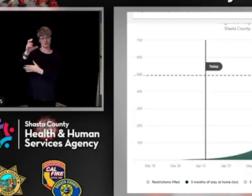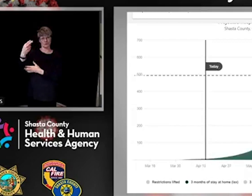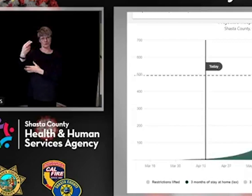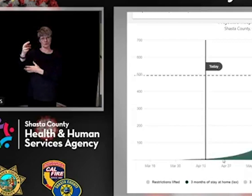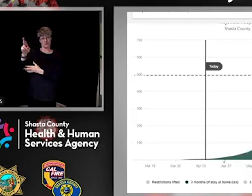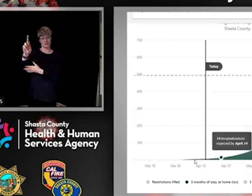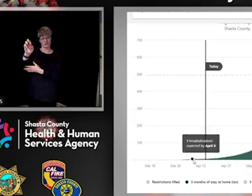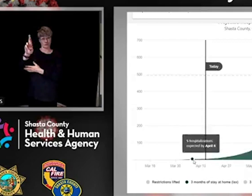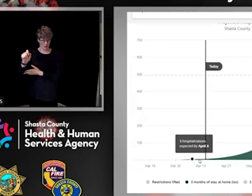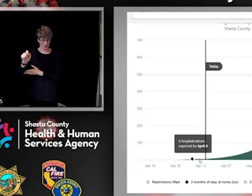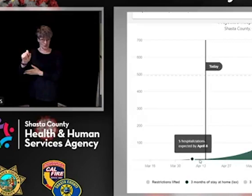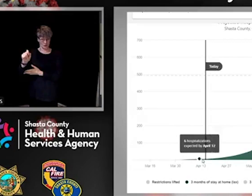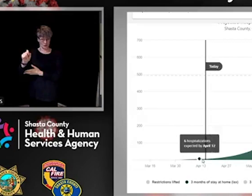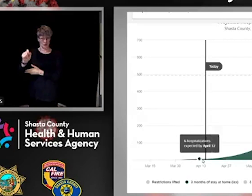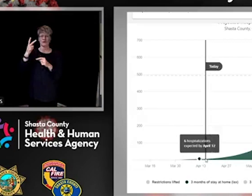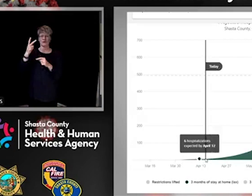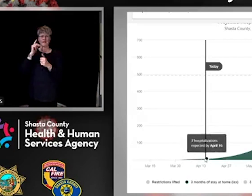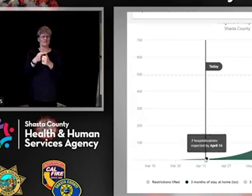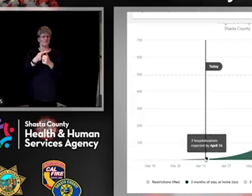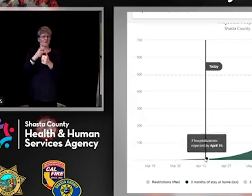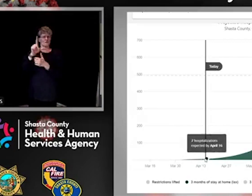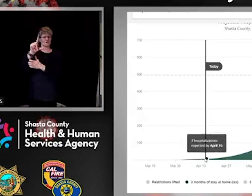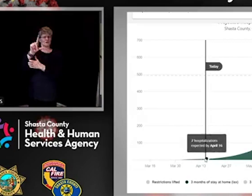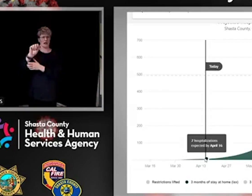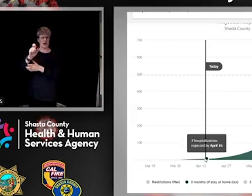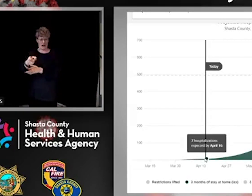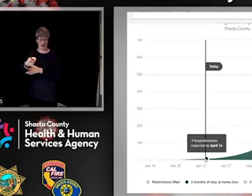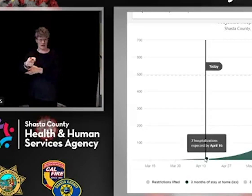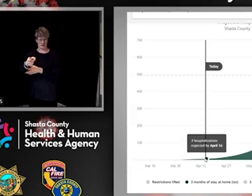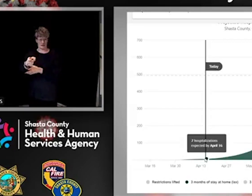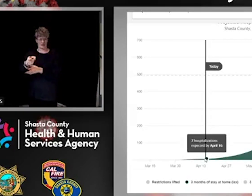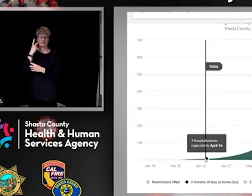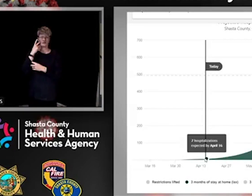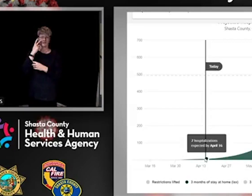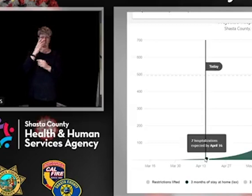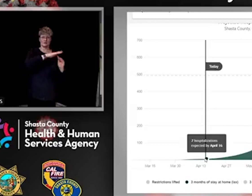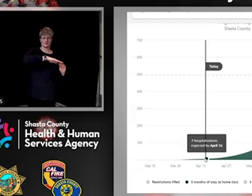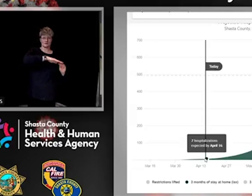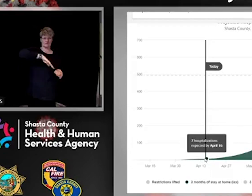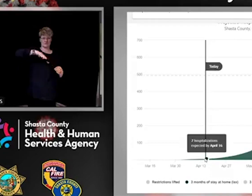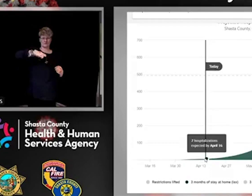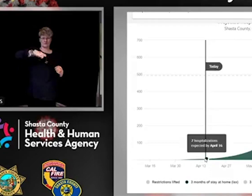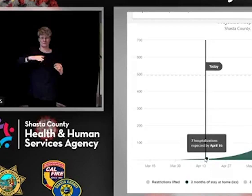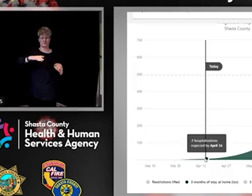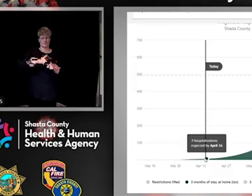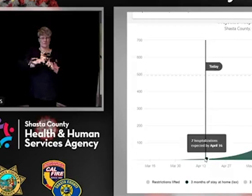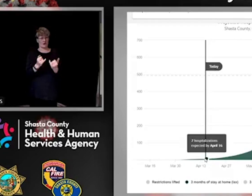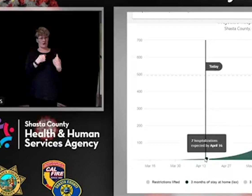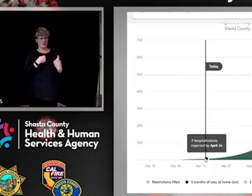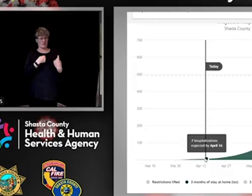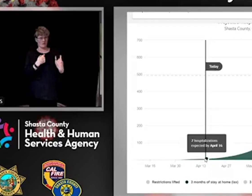Lax Stay-at-Home. So, it's showing us kind of here today so far we've had, I believe,